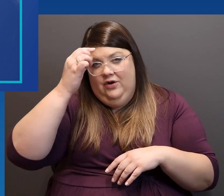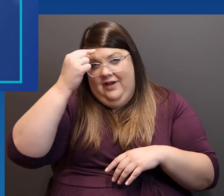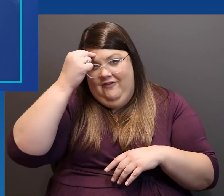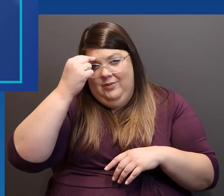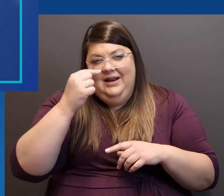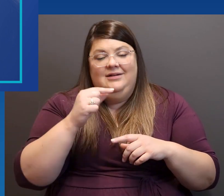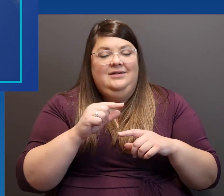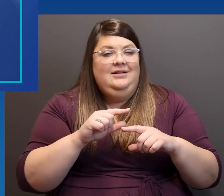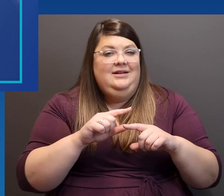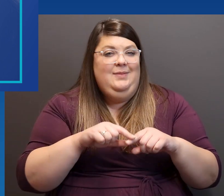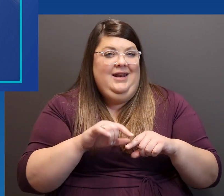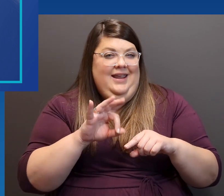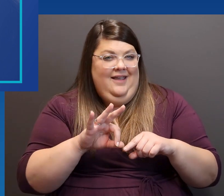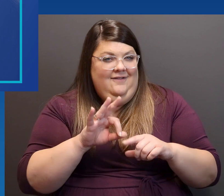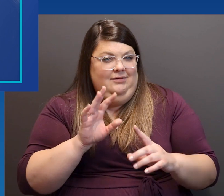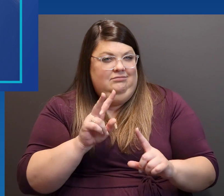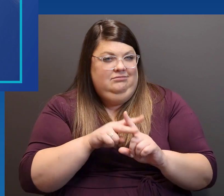relate to the performance of the agreement.